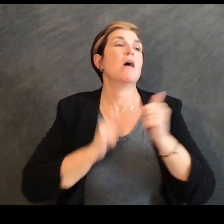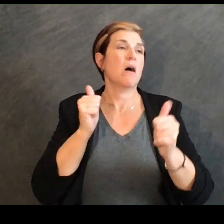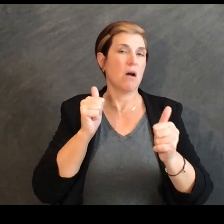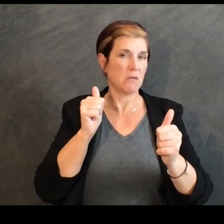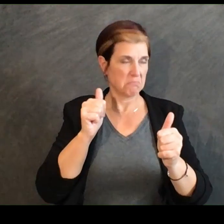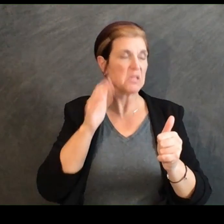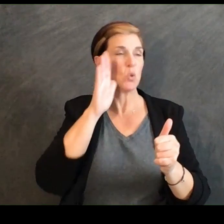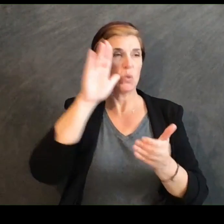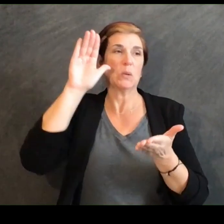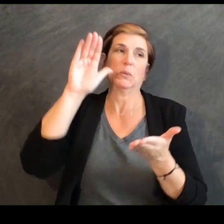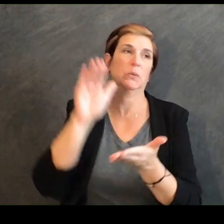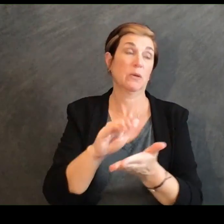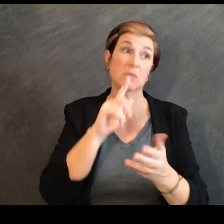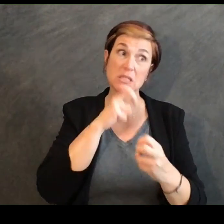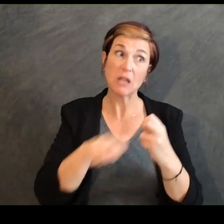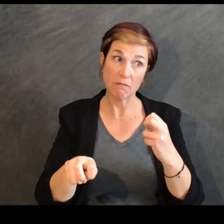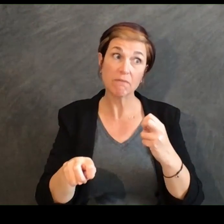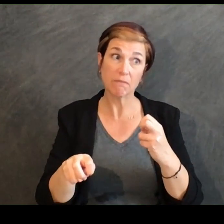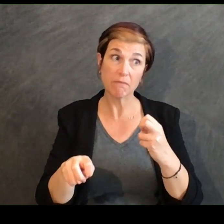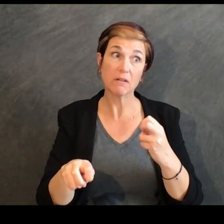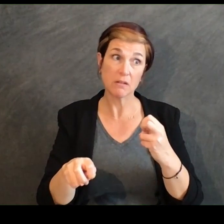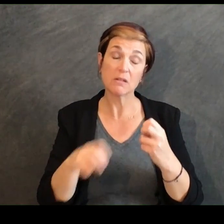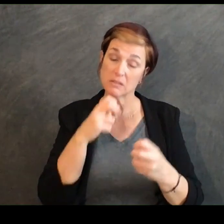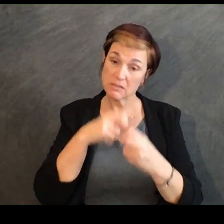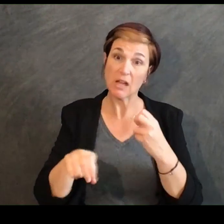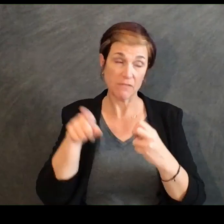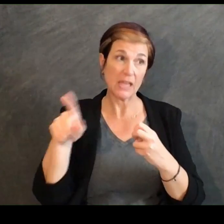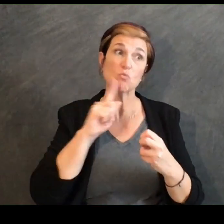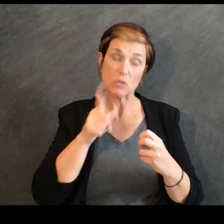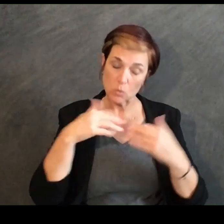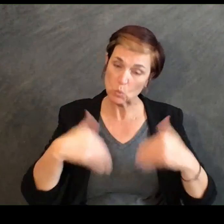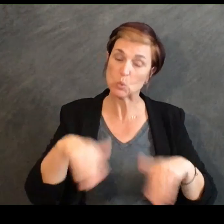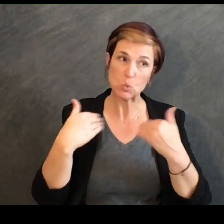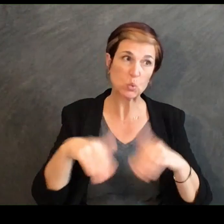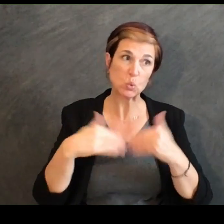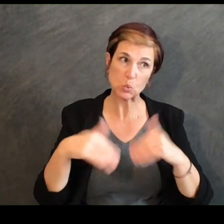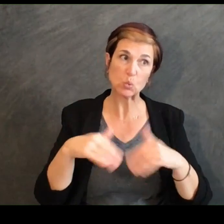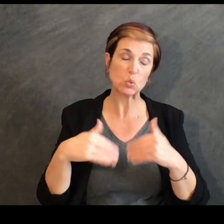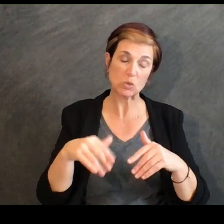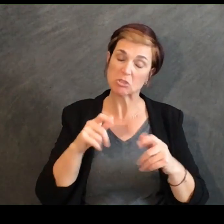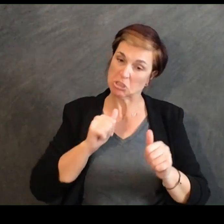what they did they really took their medicine but they're gonna see some much